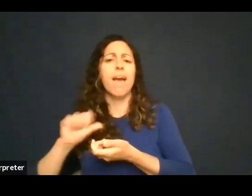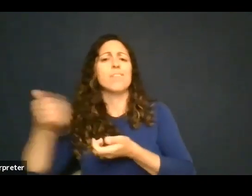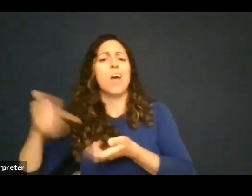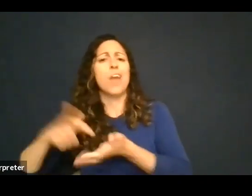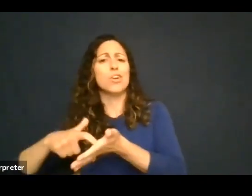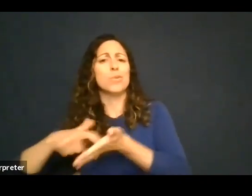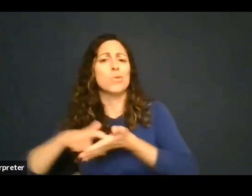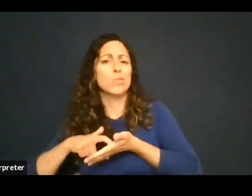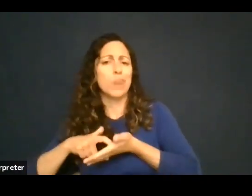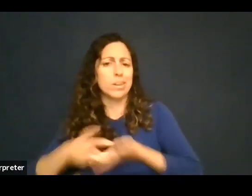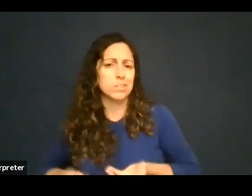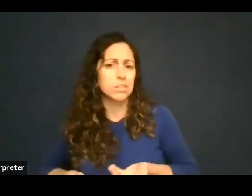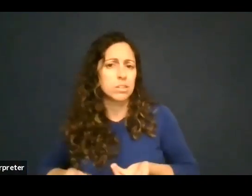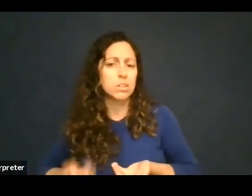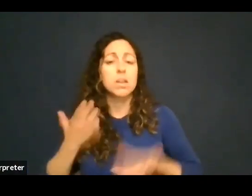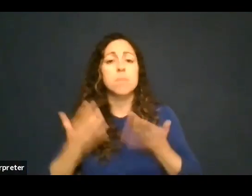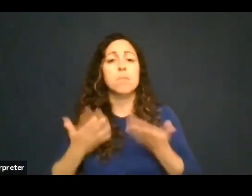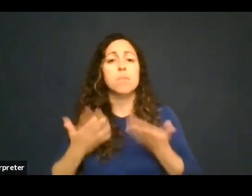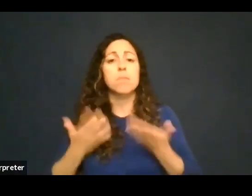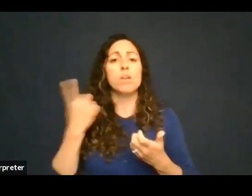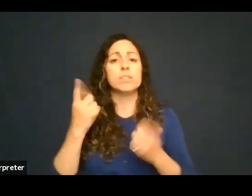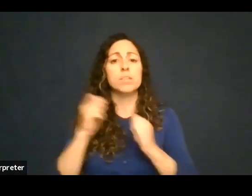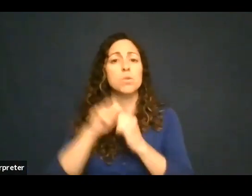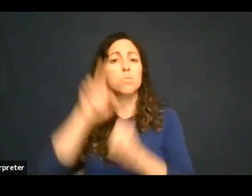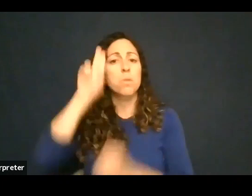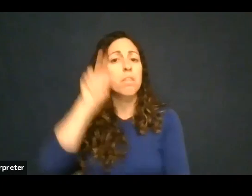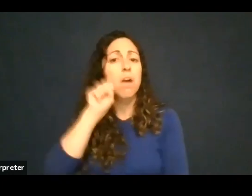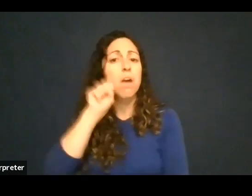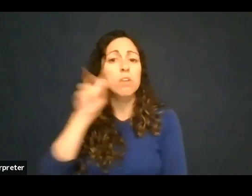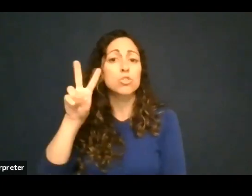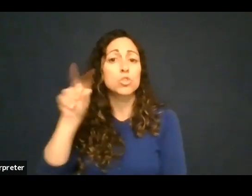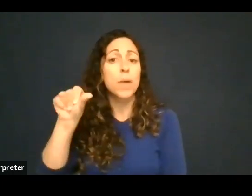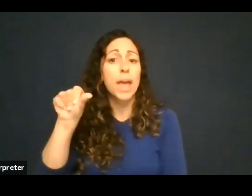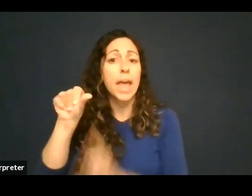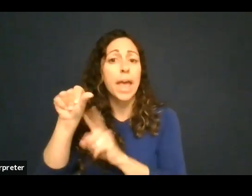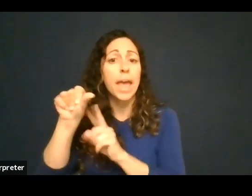but they'd like people with only a visual acuity between a given range.